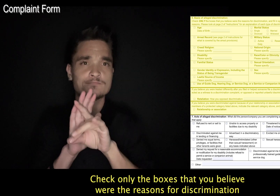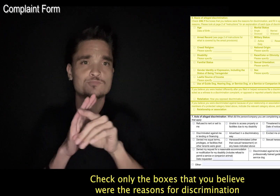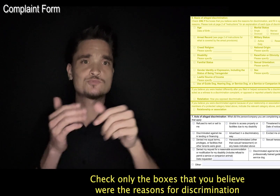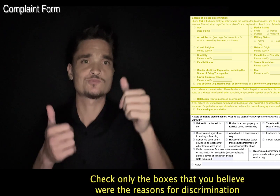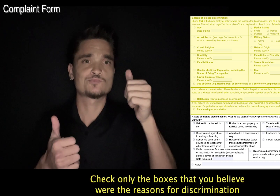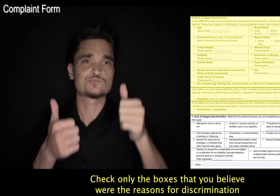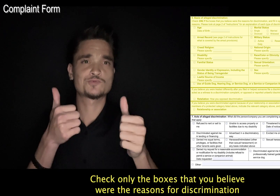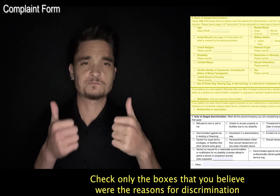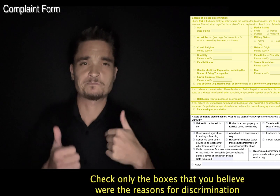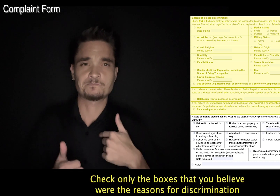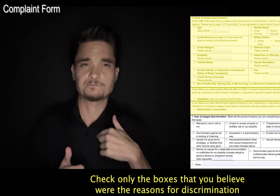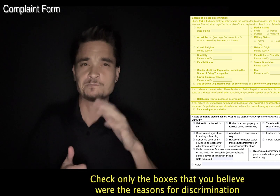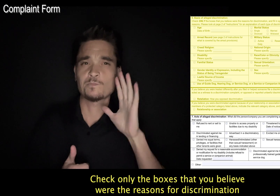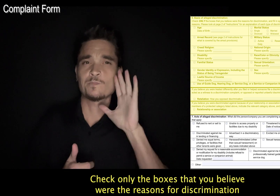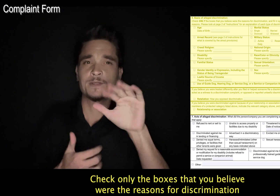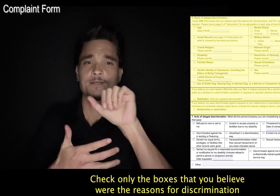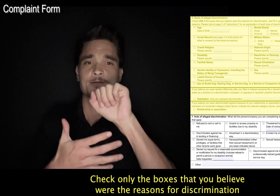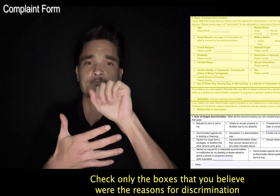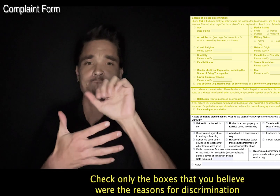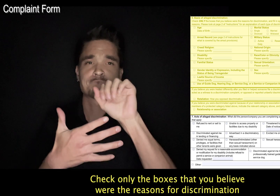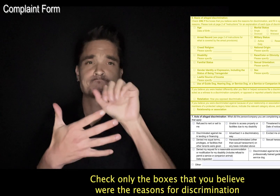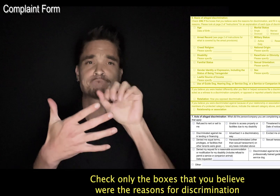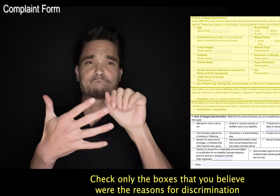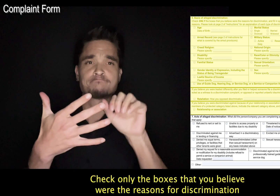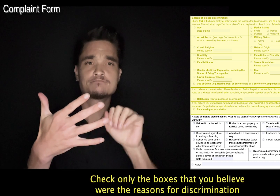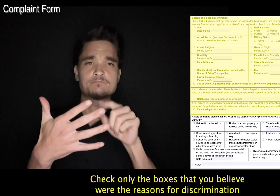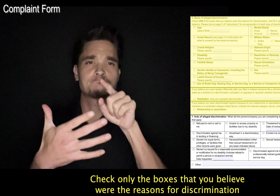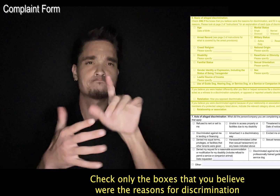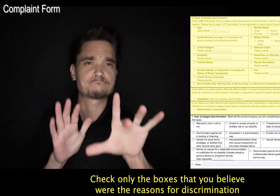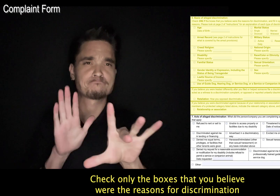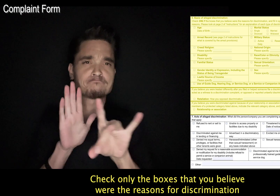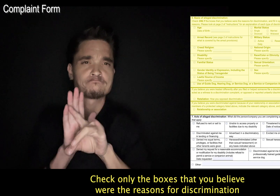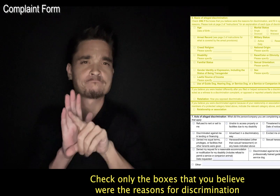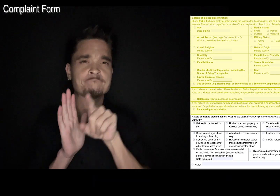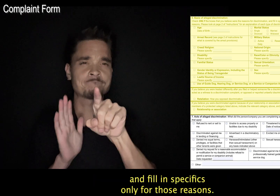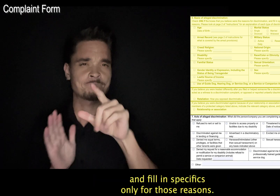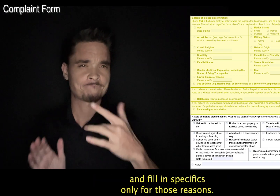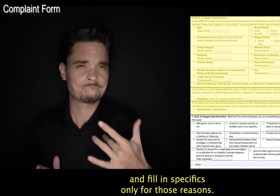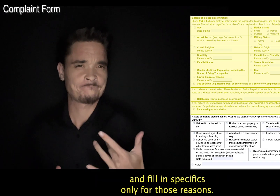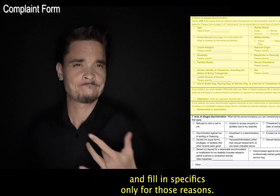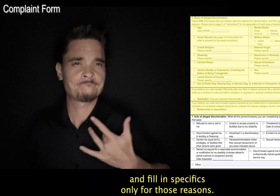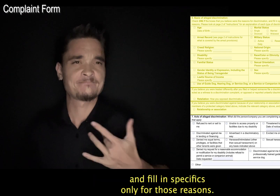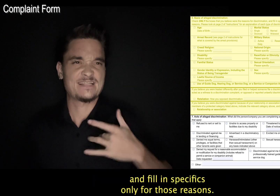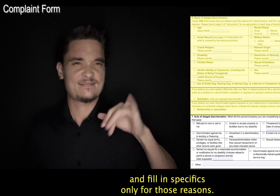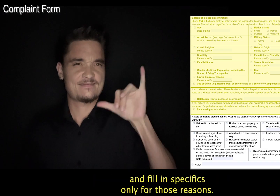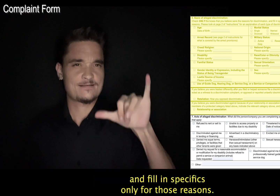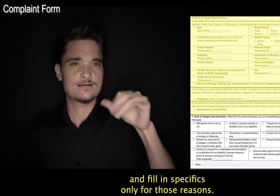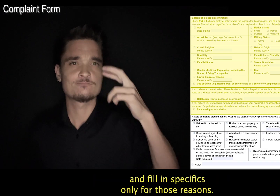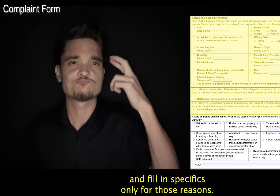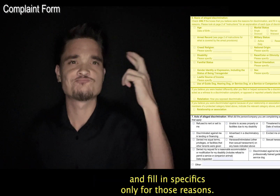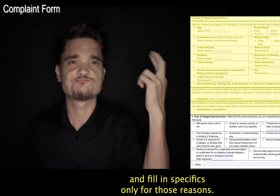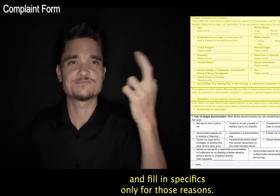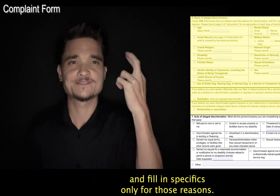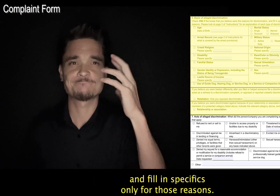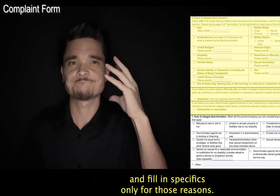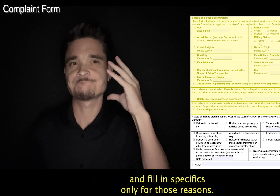Check only the boxes that you believe were the reasons for discrimination and fill in specifics only for those reasons.